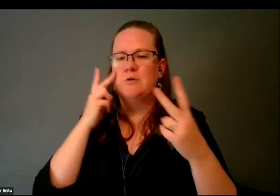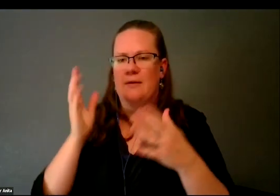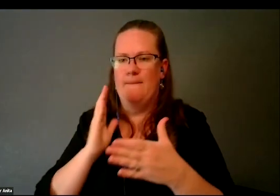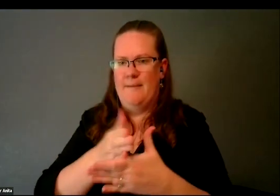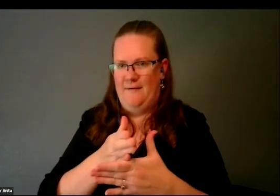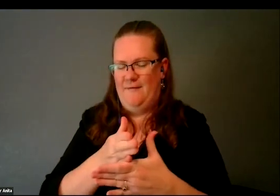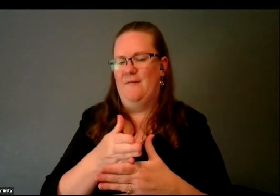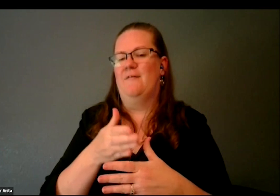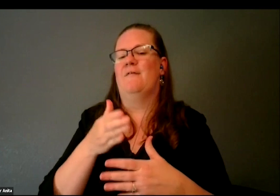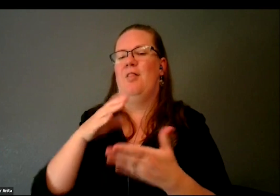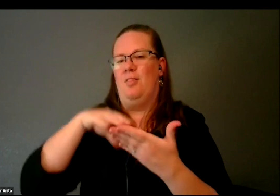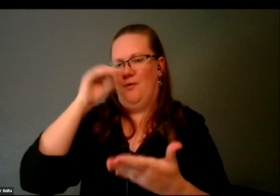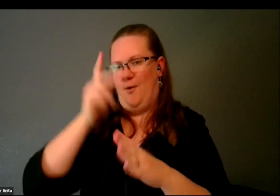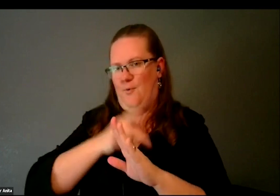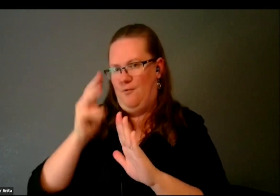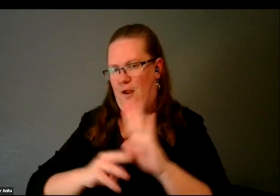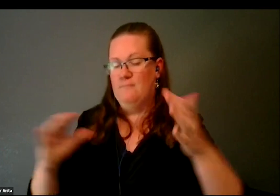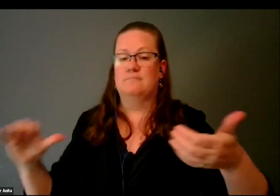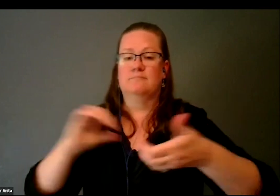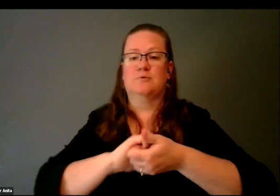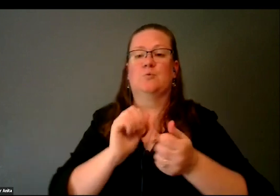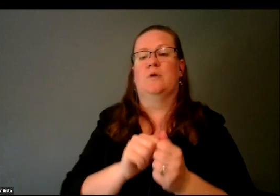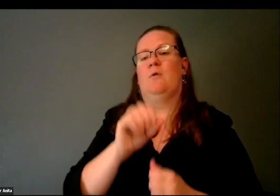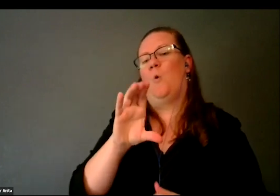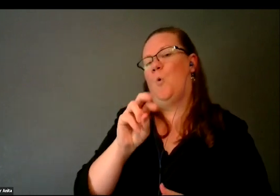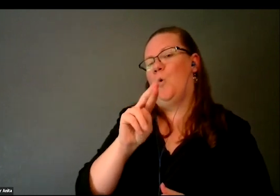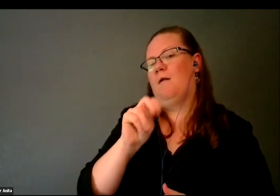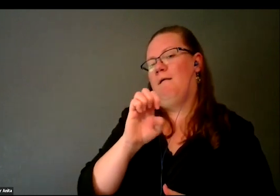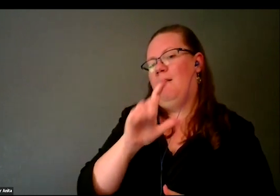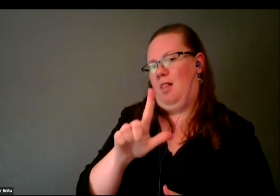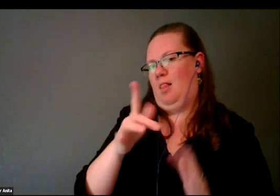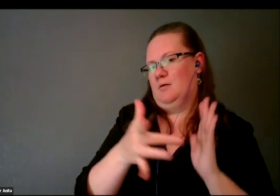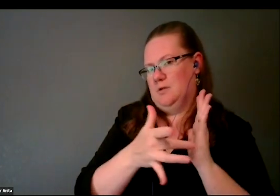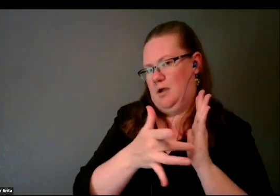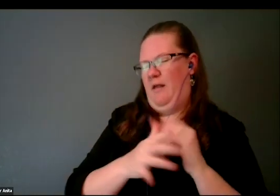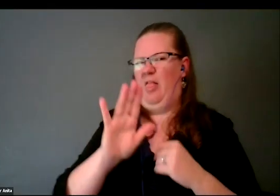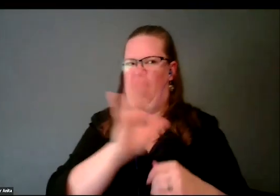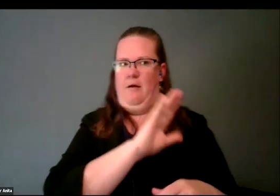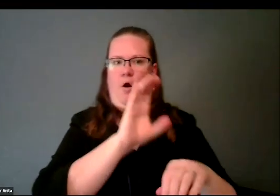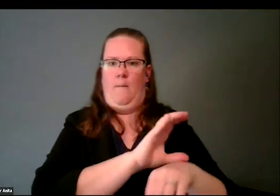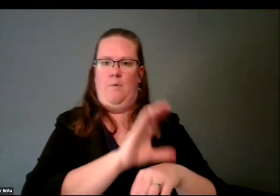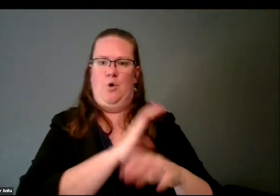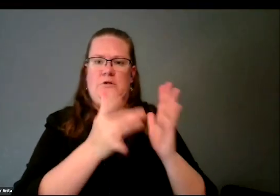and some of their computer technology graduate students.